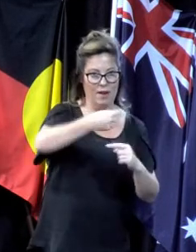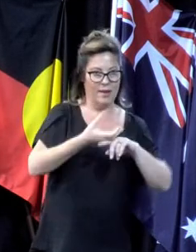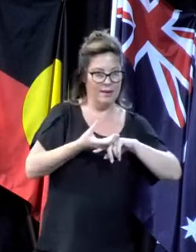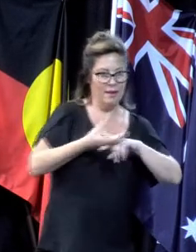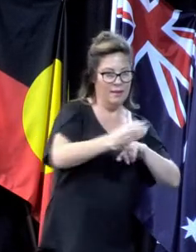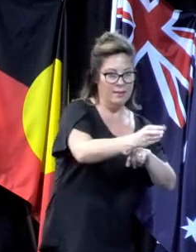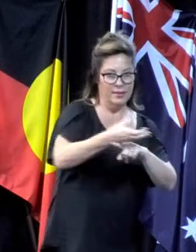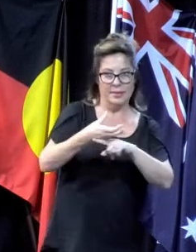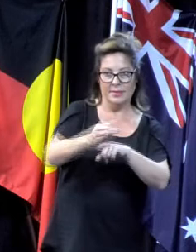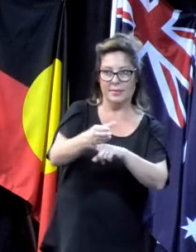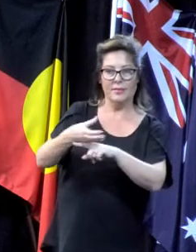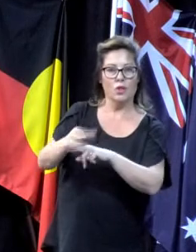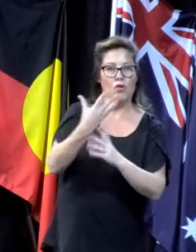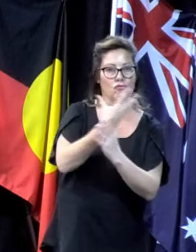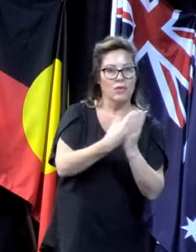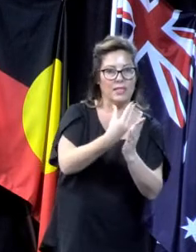to support students with a disability.